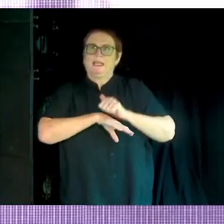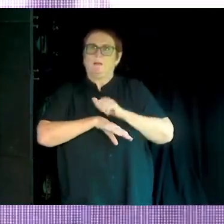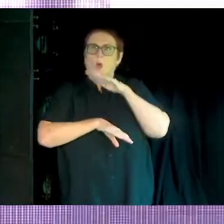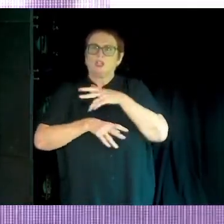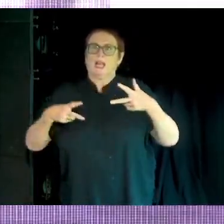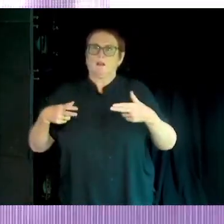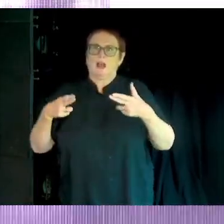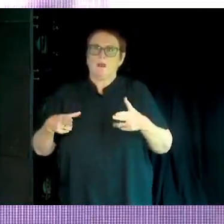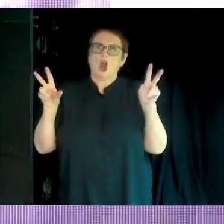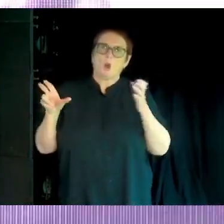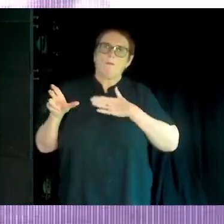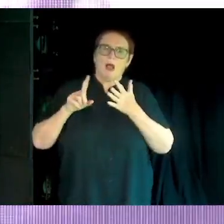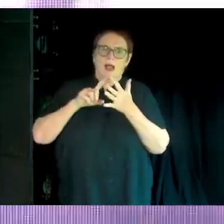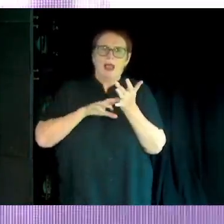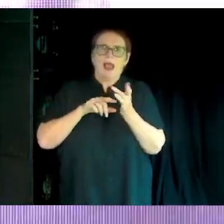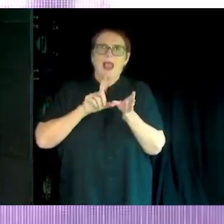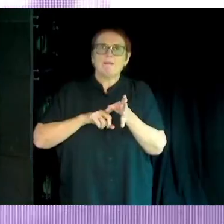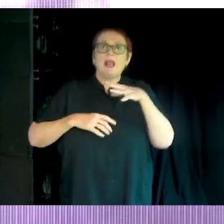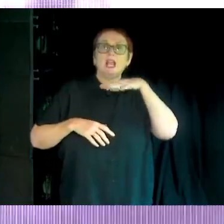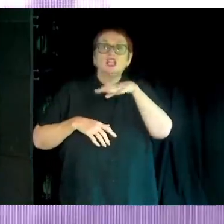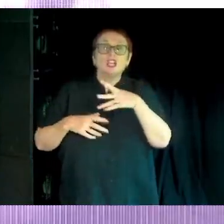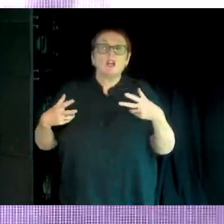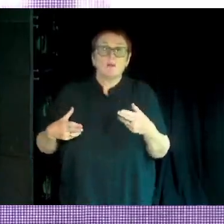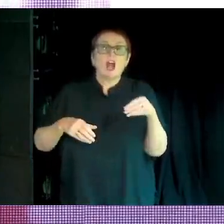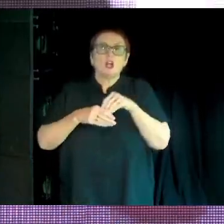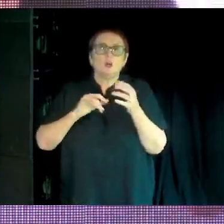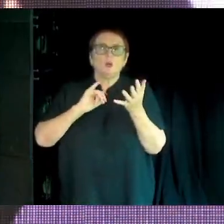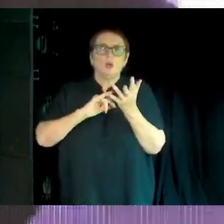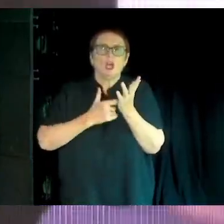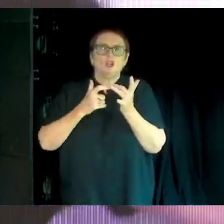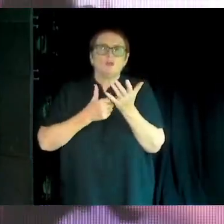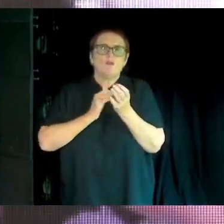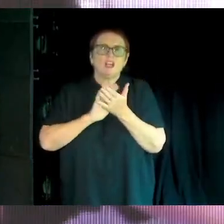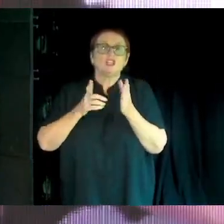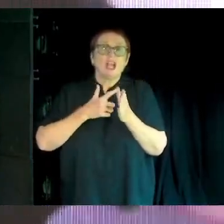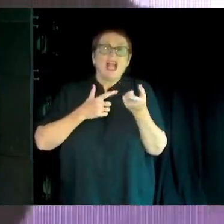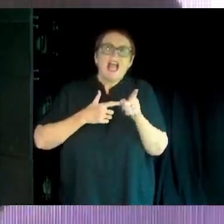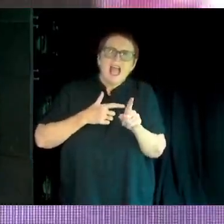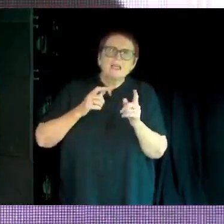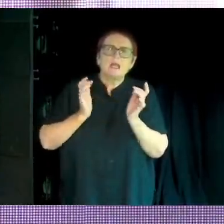Emily's chili crab I do put sriracha and some fermented pineapple sambal in it wow so it's a